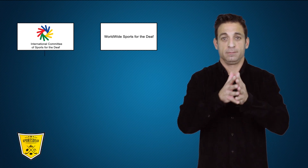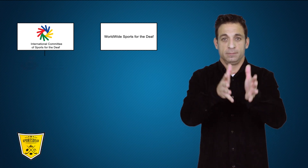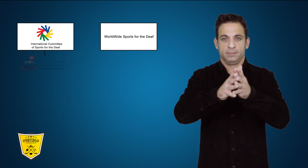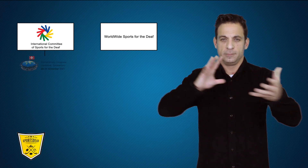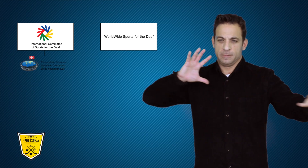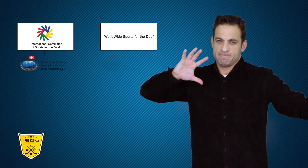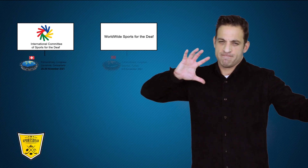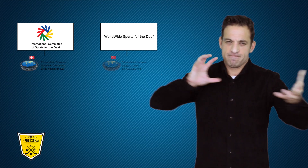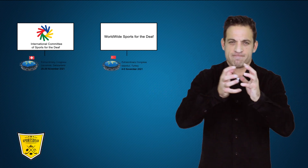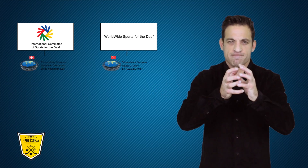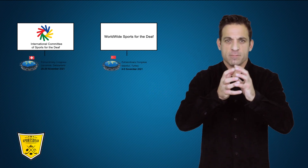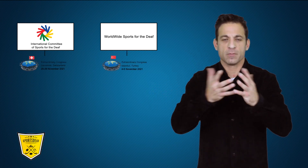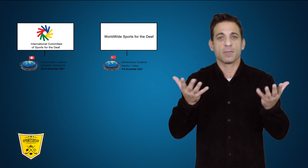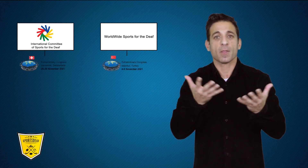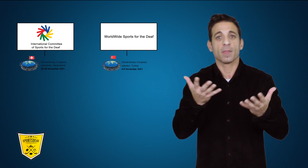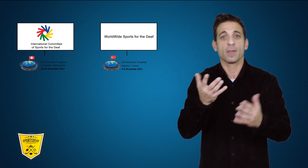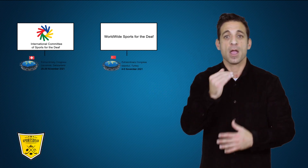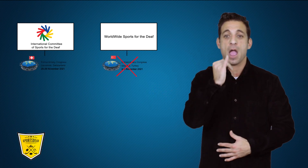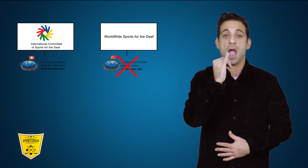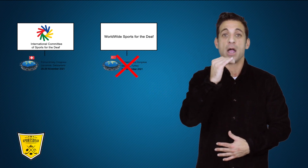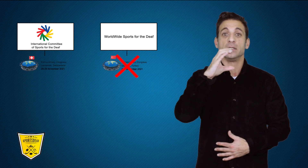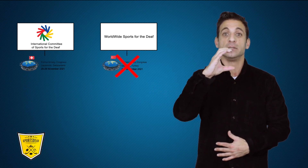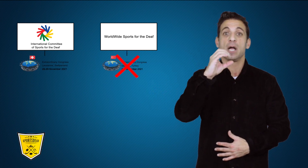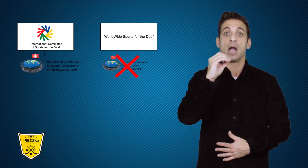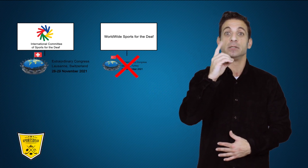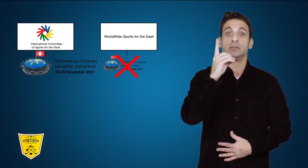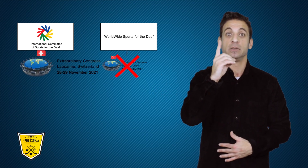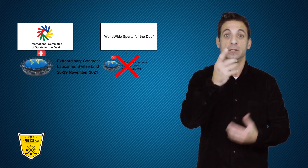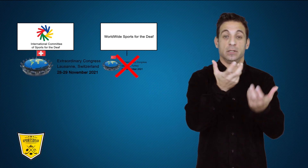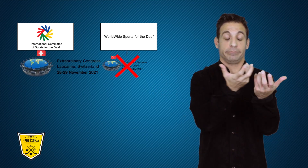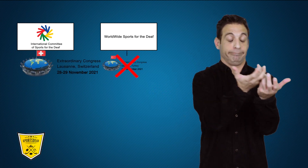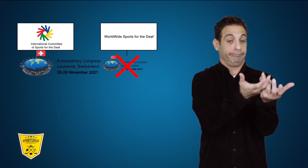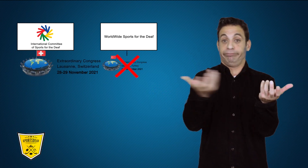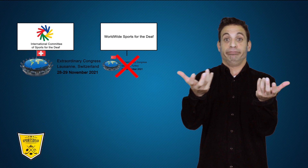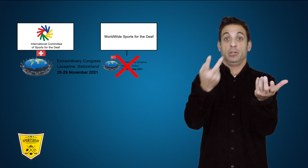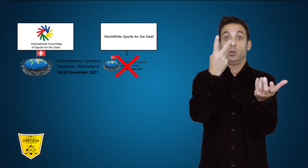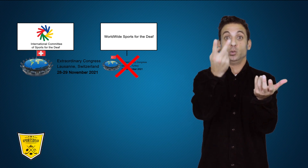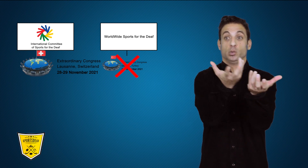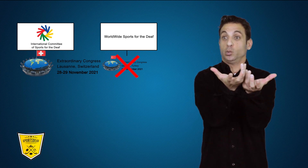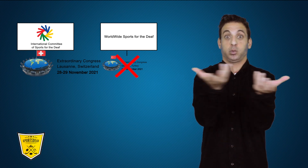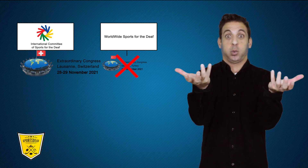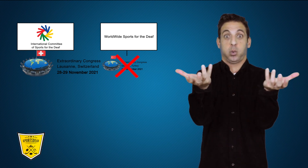So in short, the situation is: ICSD split into two groups: